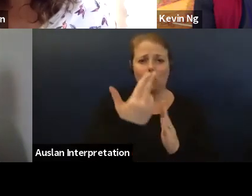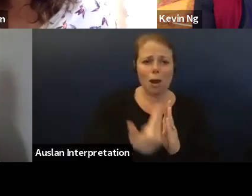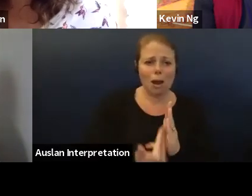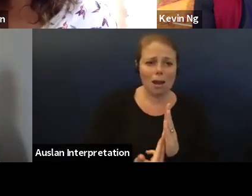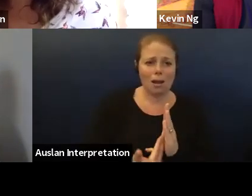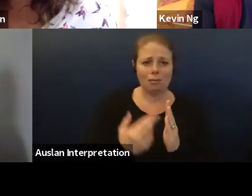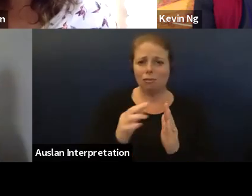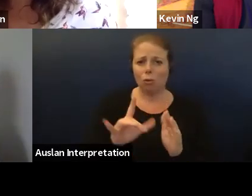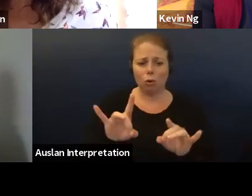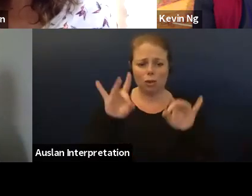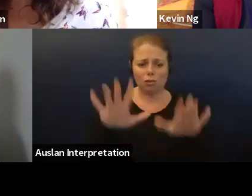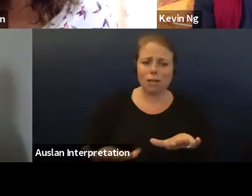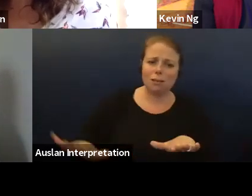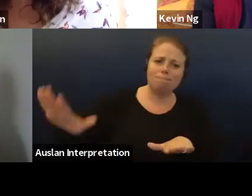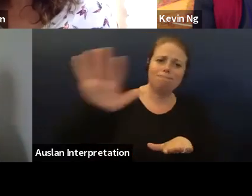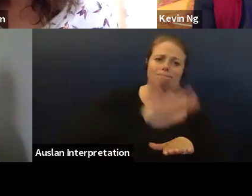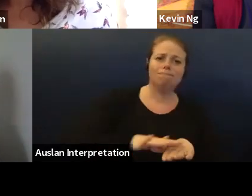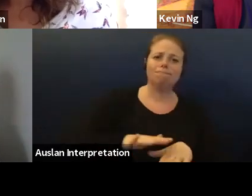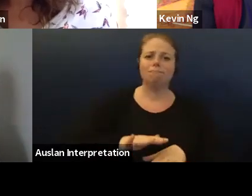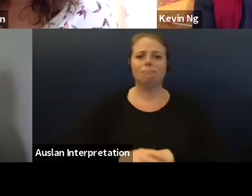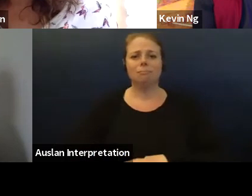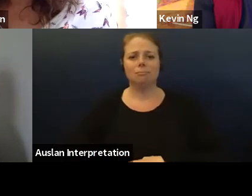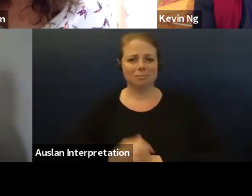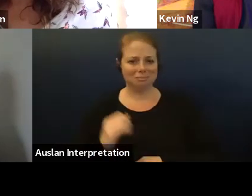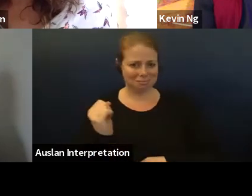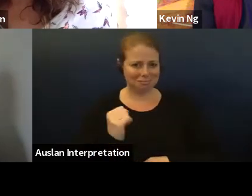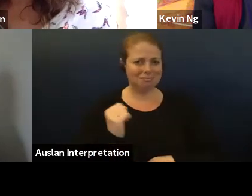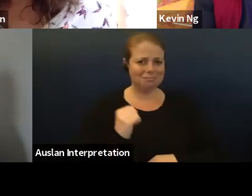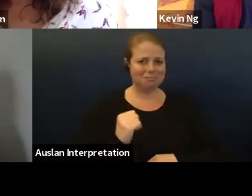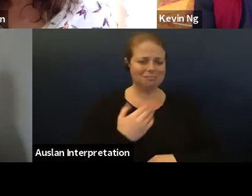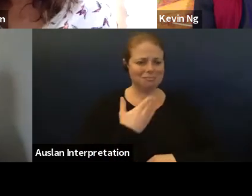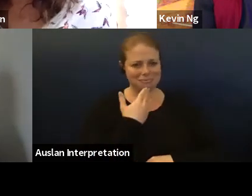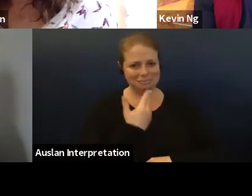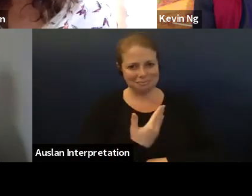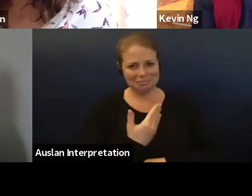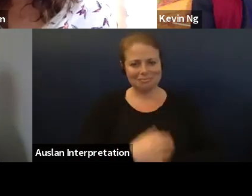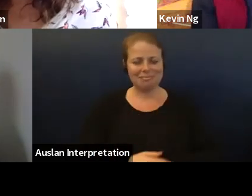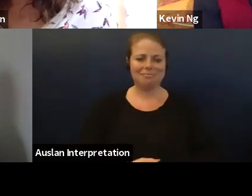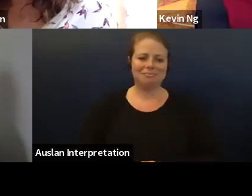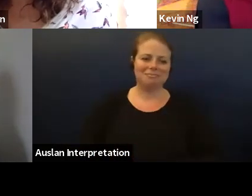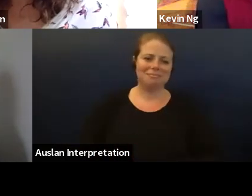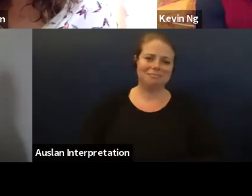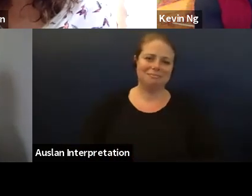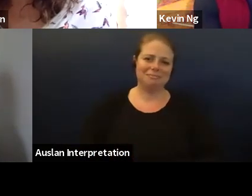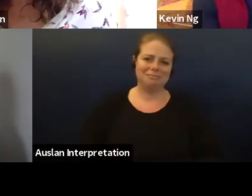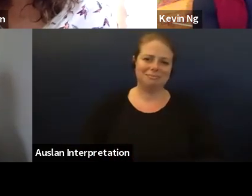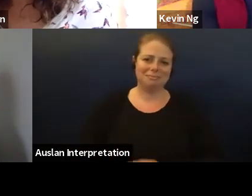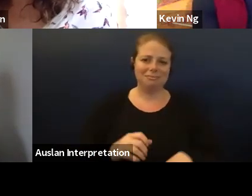Yeah, thanks for you sharing that Ali. Kevin, anything else you'd say to someone who